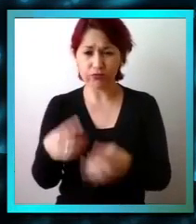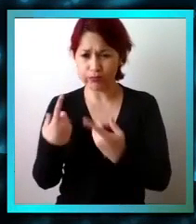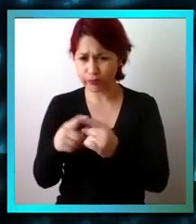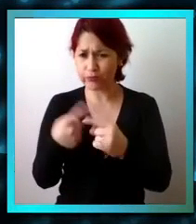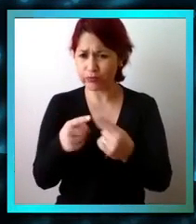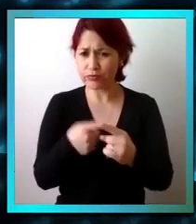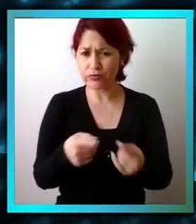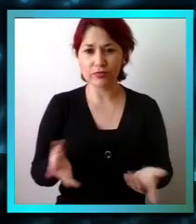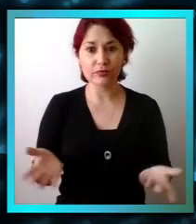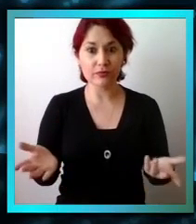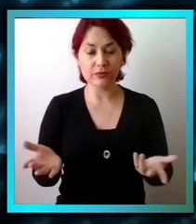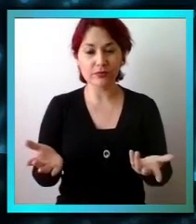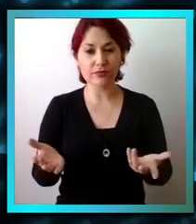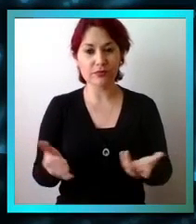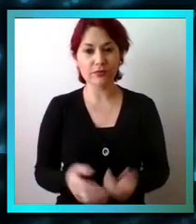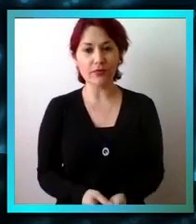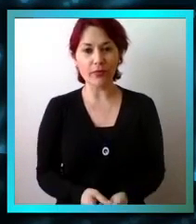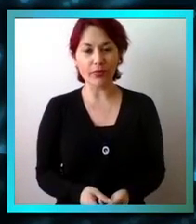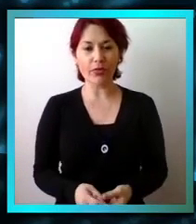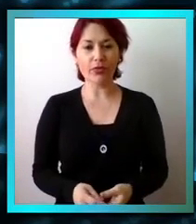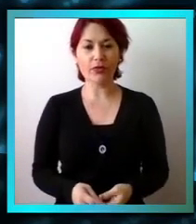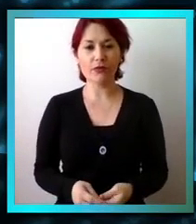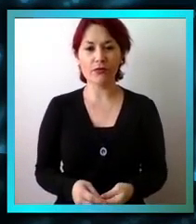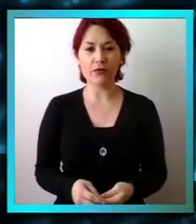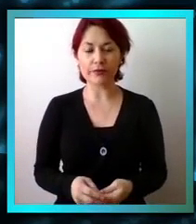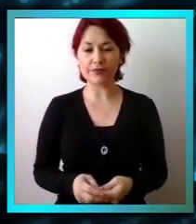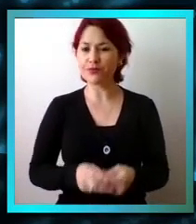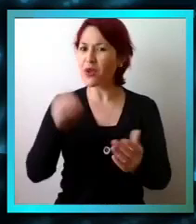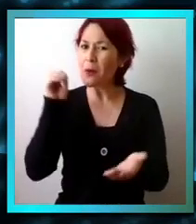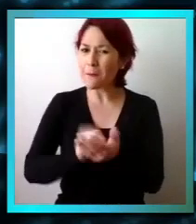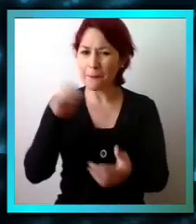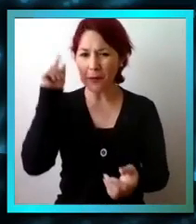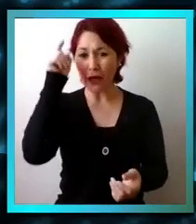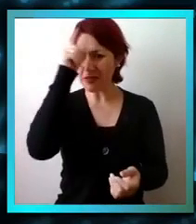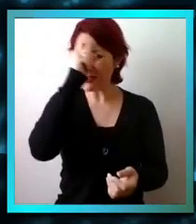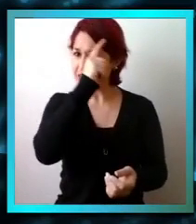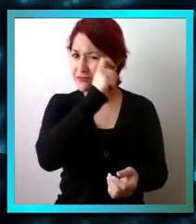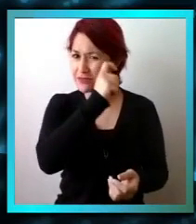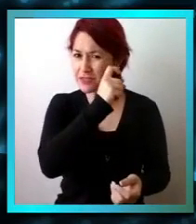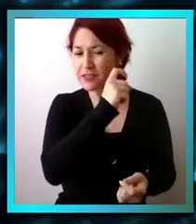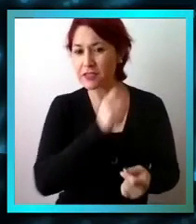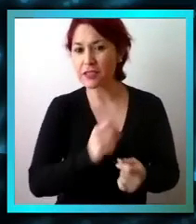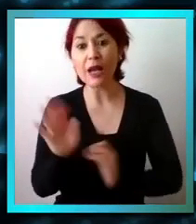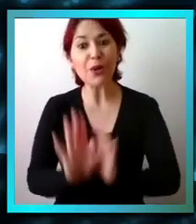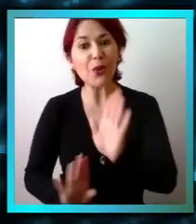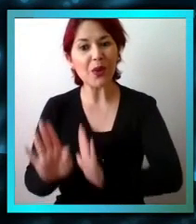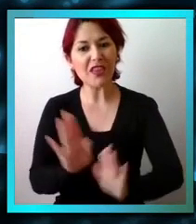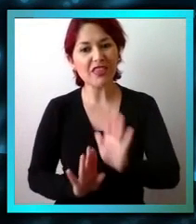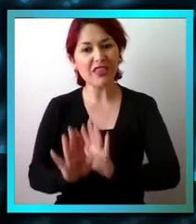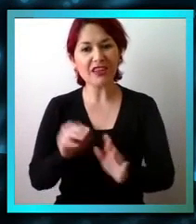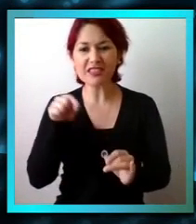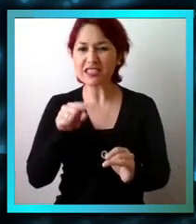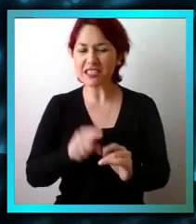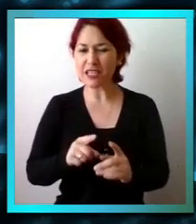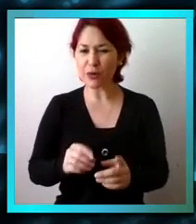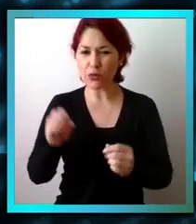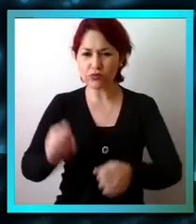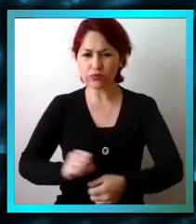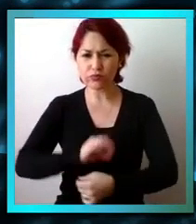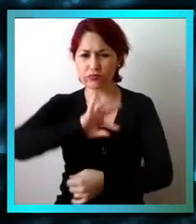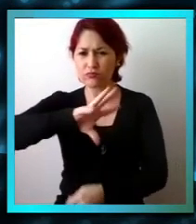to protect from this kind of the attacks uh the good question is uh who they are who are the